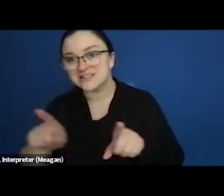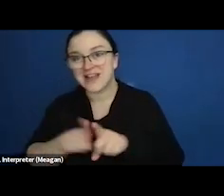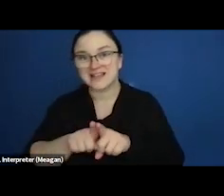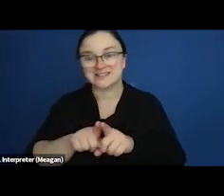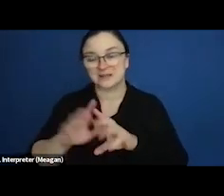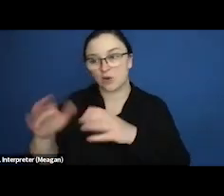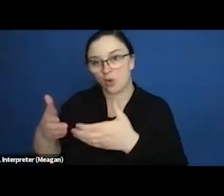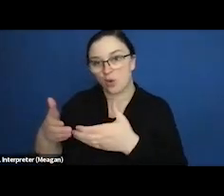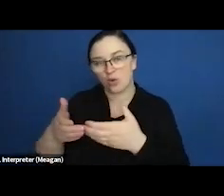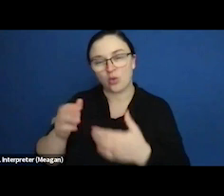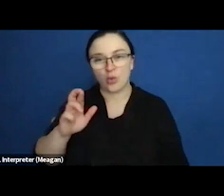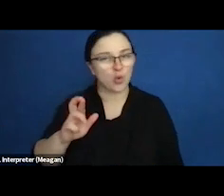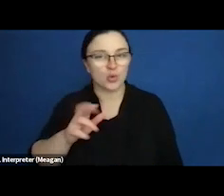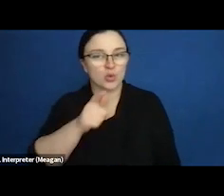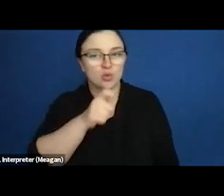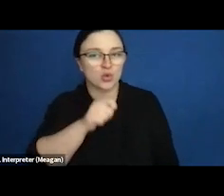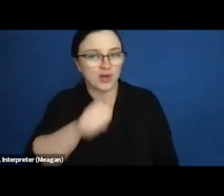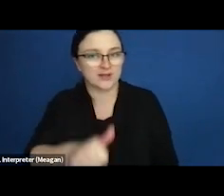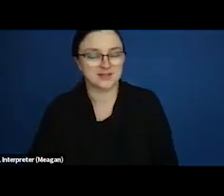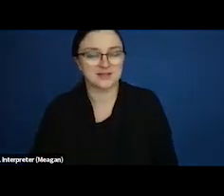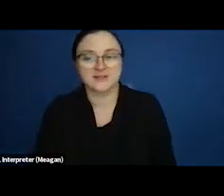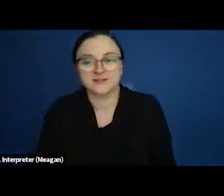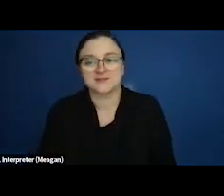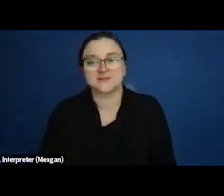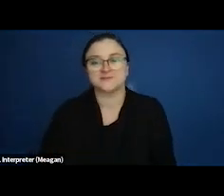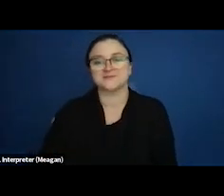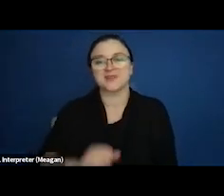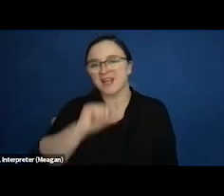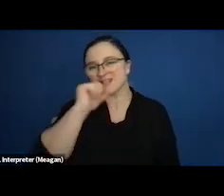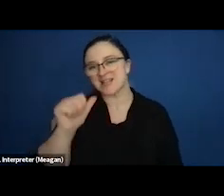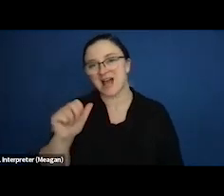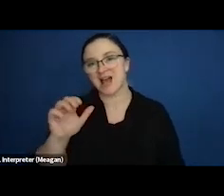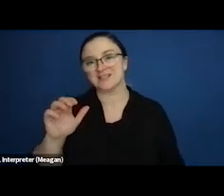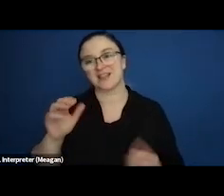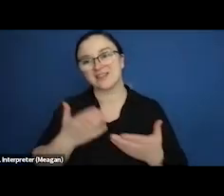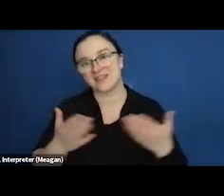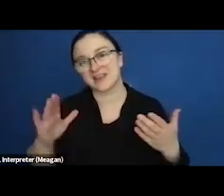versus not. It's not anything people foresee to happen,